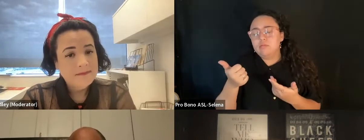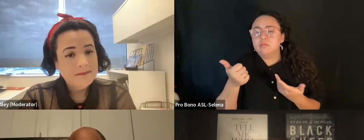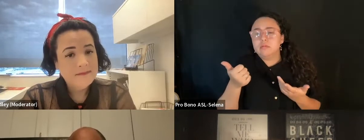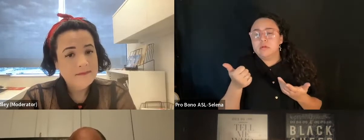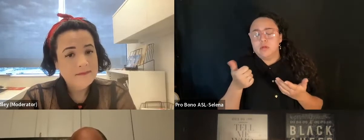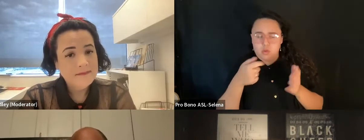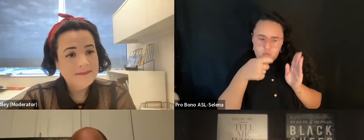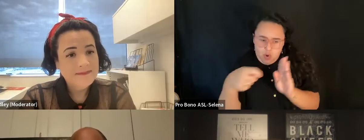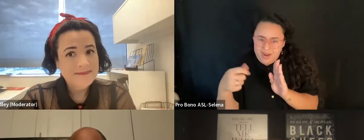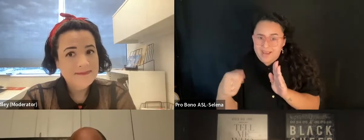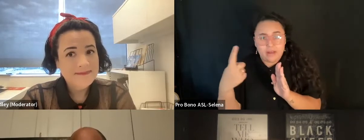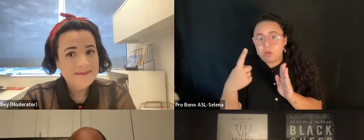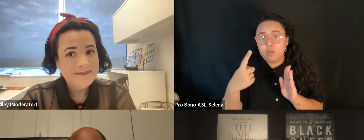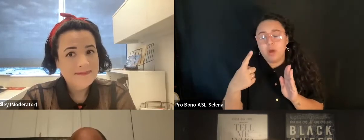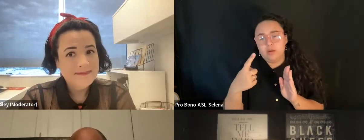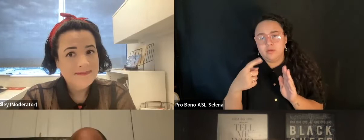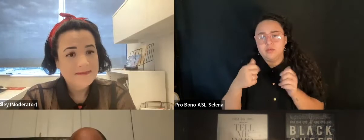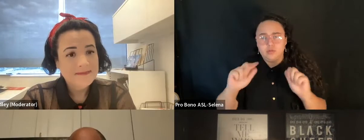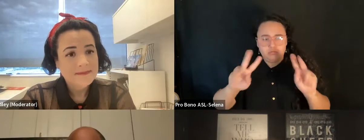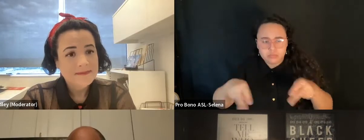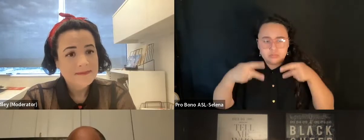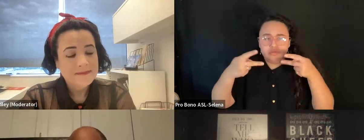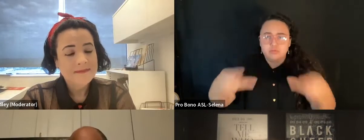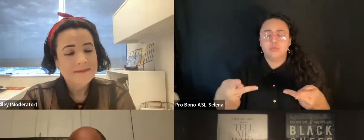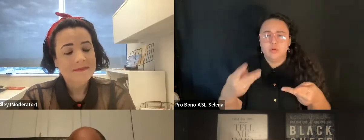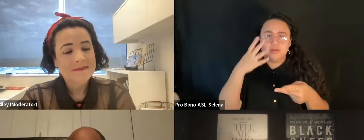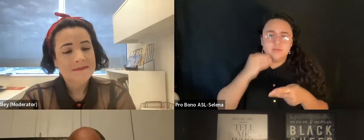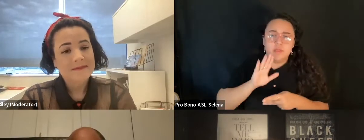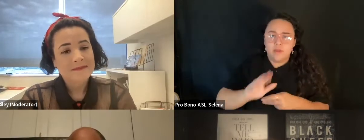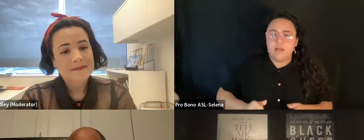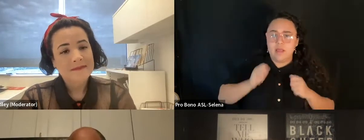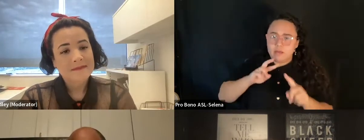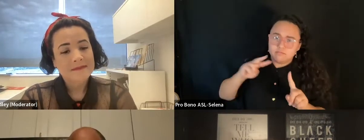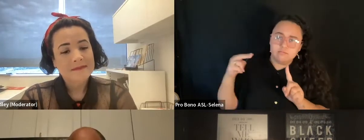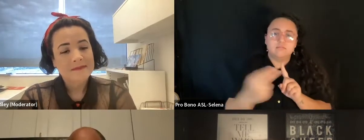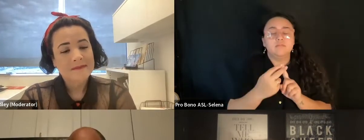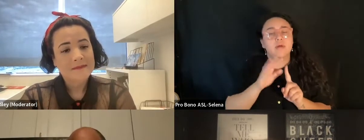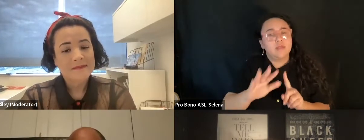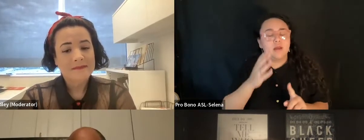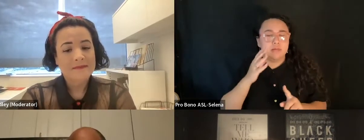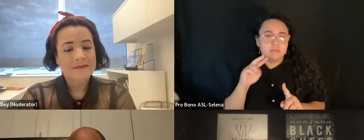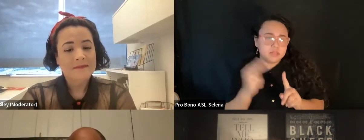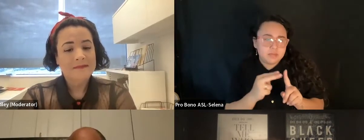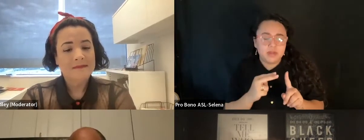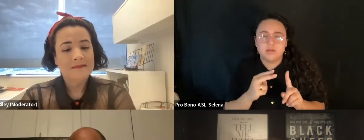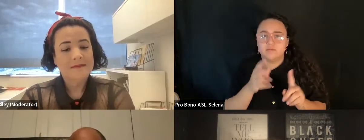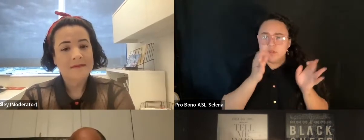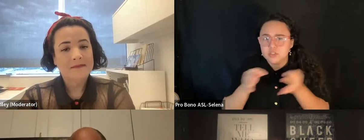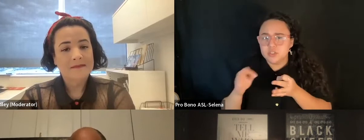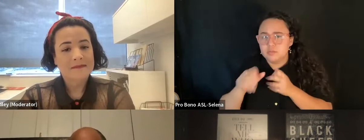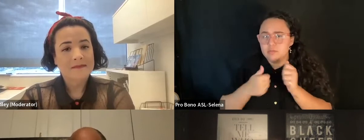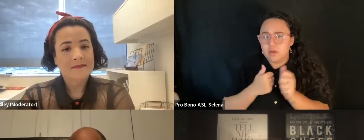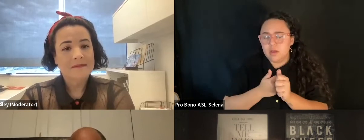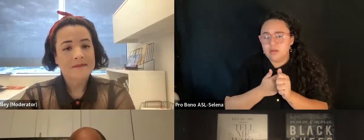decisions they might have made. And I come out of the other end of this actually feeling much more